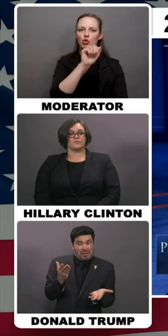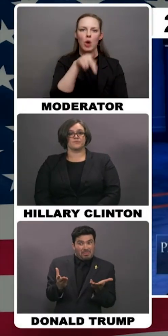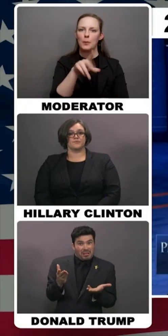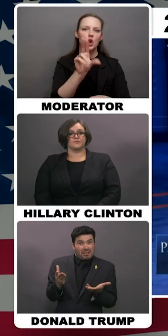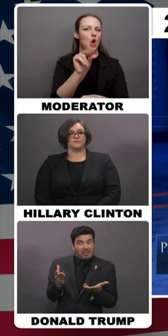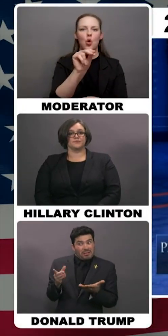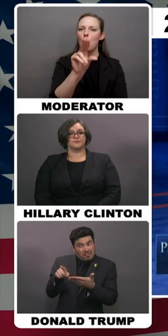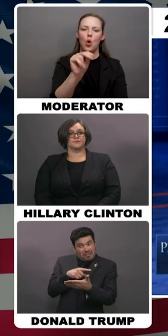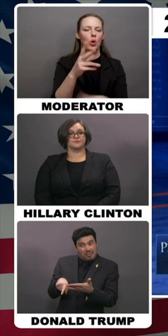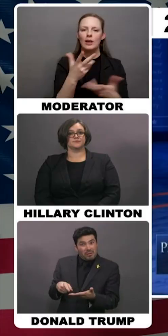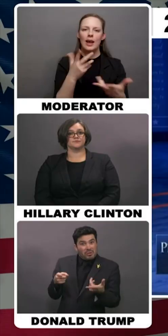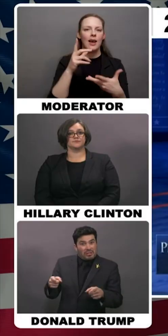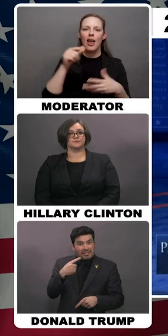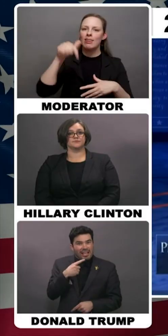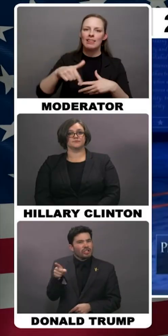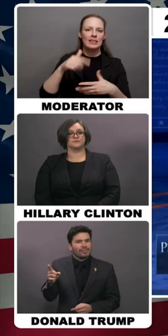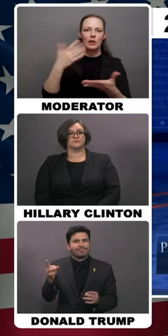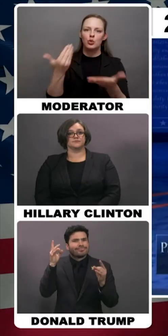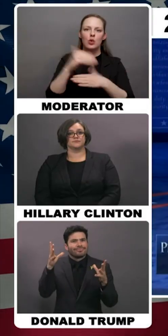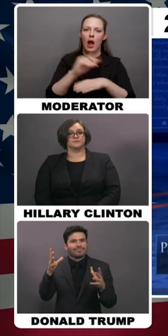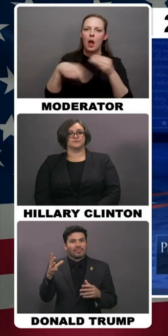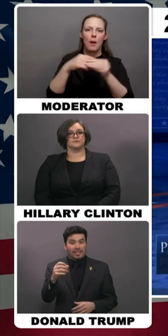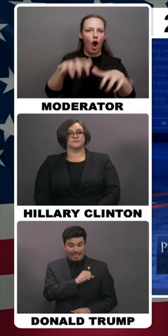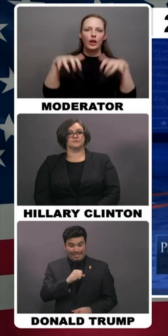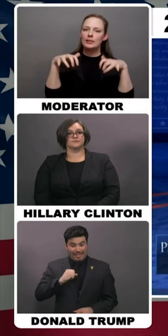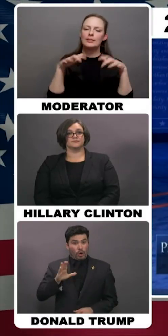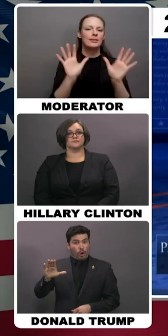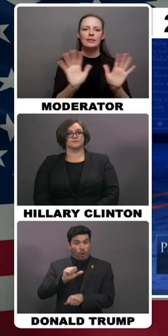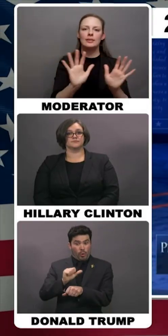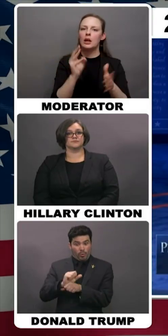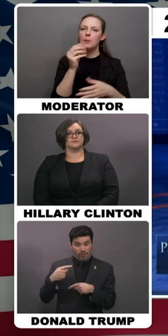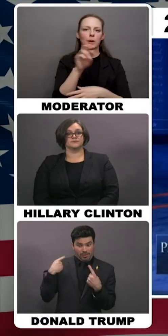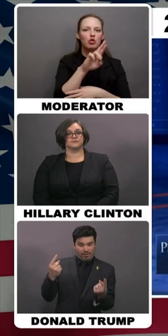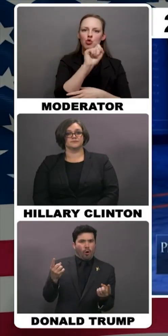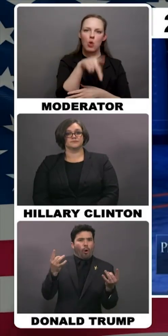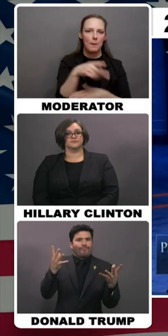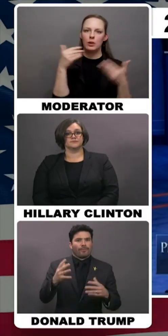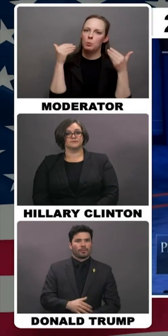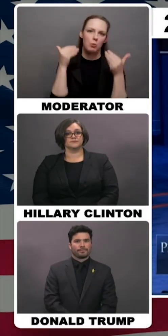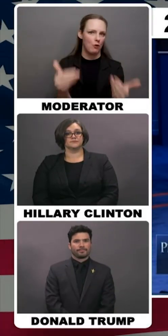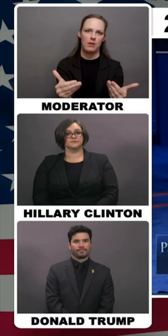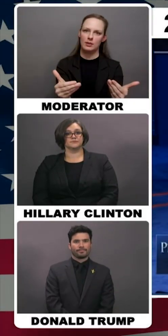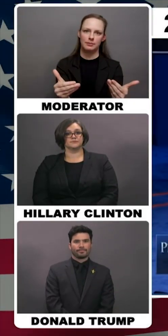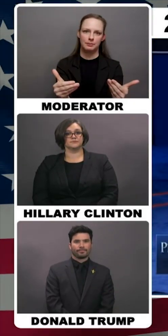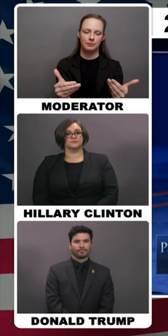The Audience disaster as a senator, Senator, Mr. Trump. We're going to move on the heartbreaking video